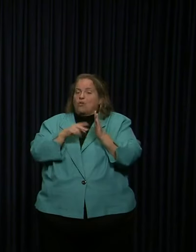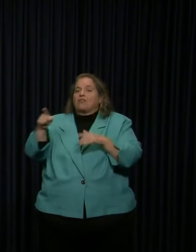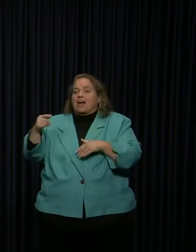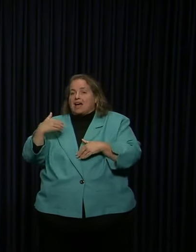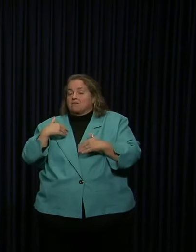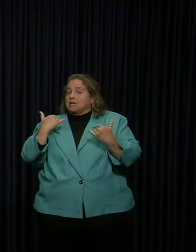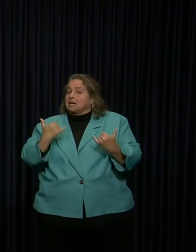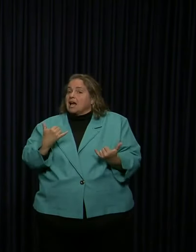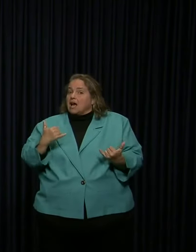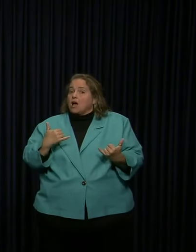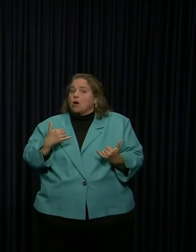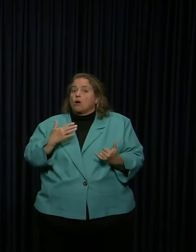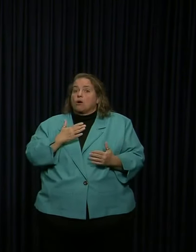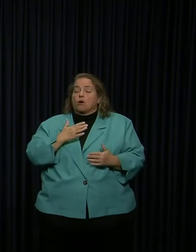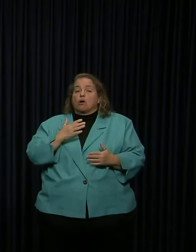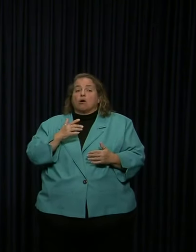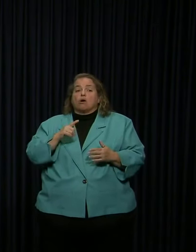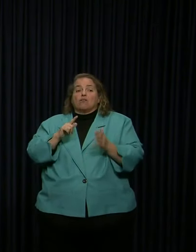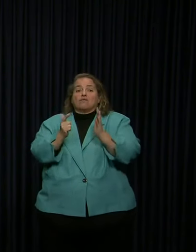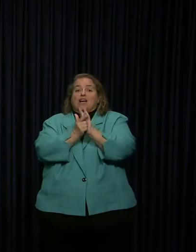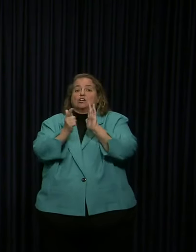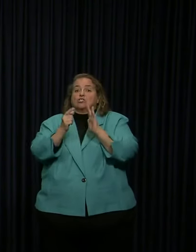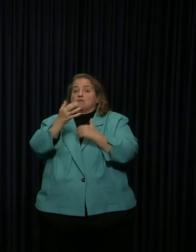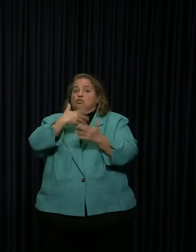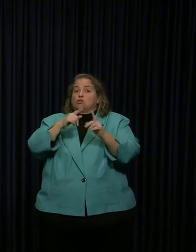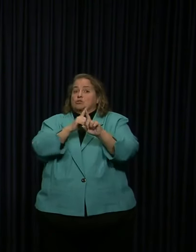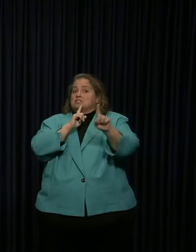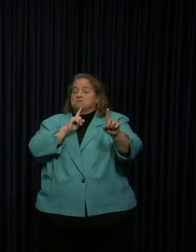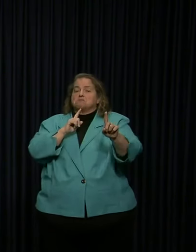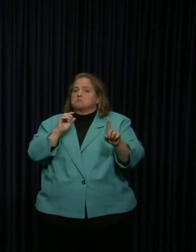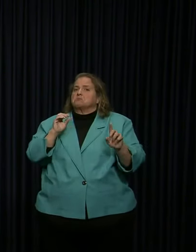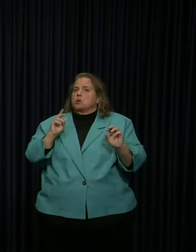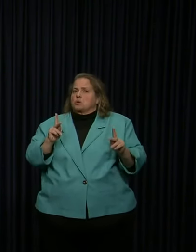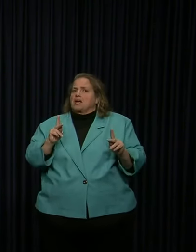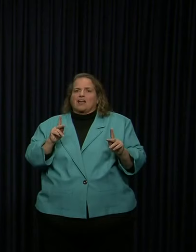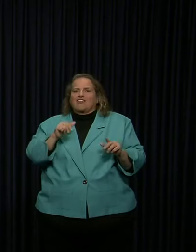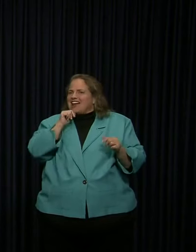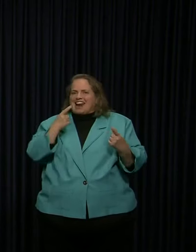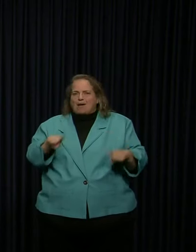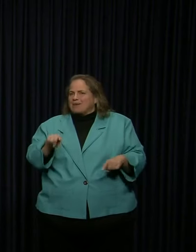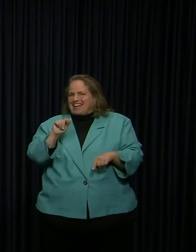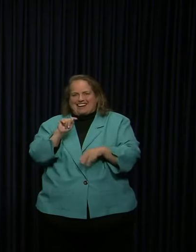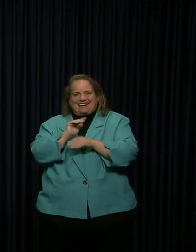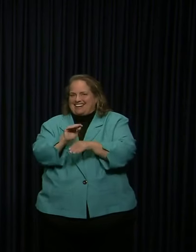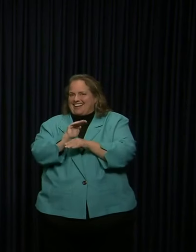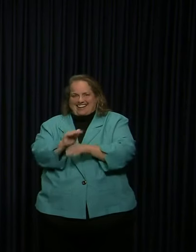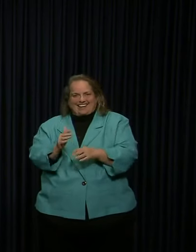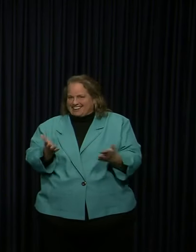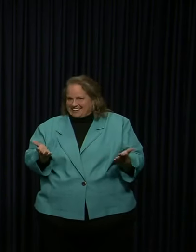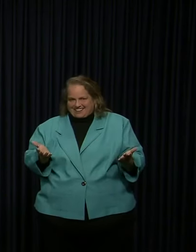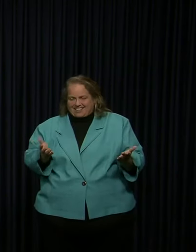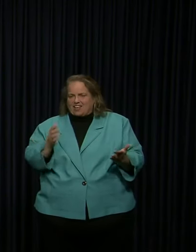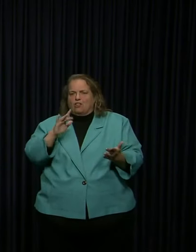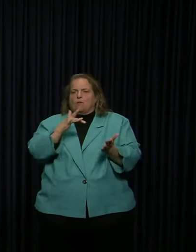HAPPEN WITH THE REST OF THE SCHOOL YEAR. WHAT I'VE DONE EACH TIME IS ONCE